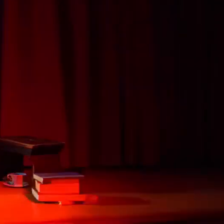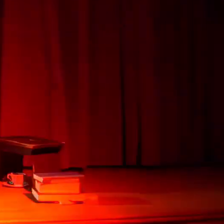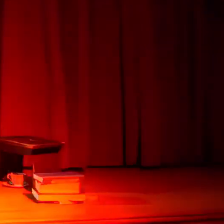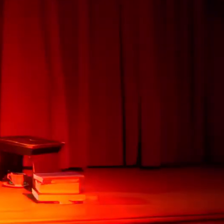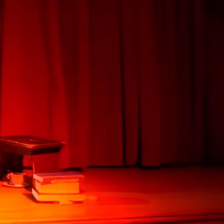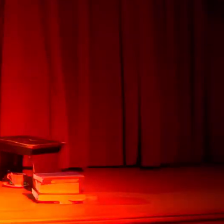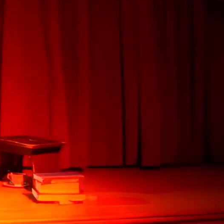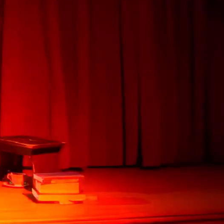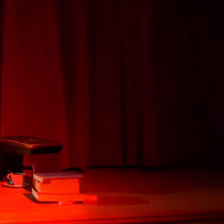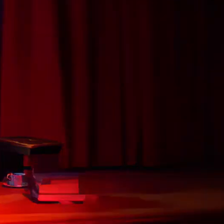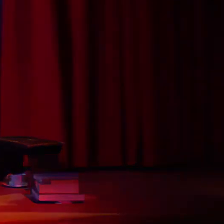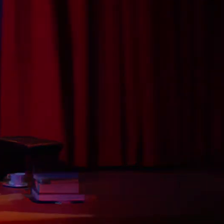(Ichabod screams)